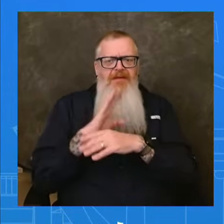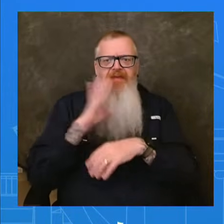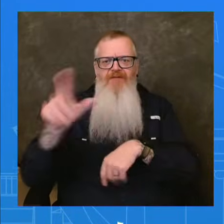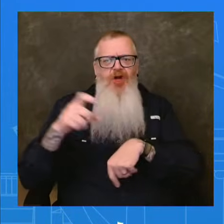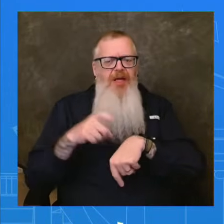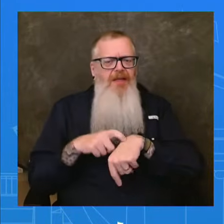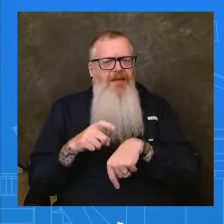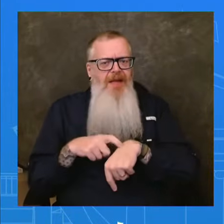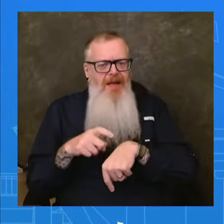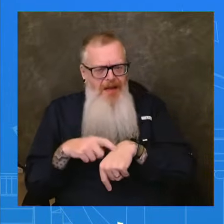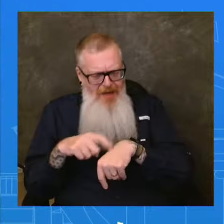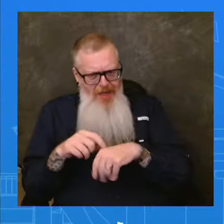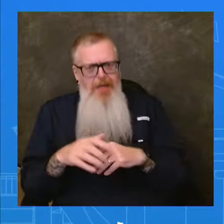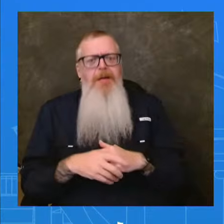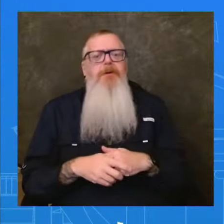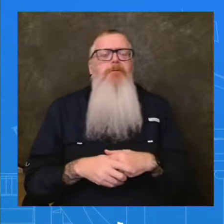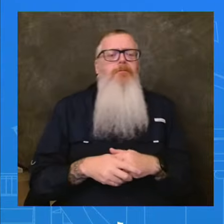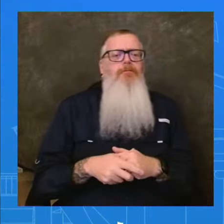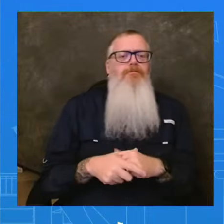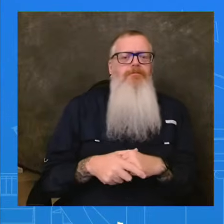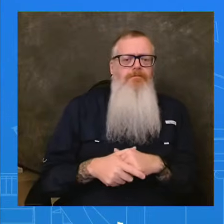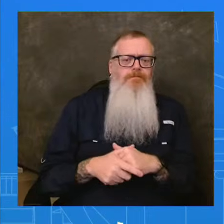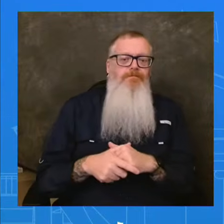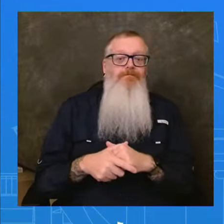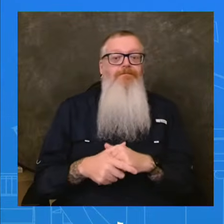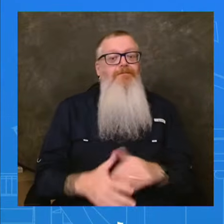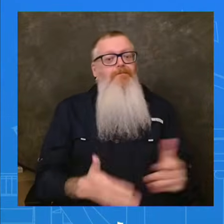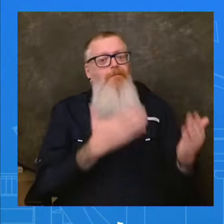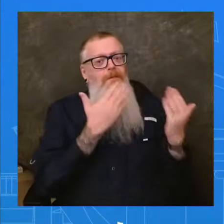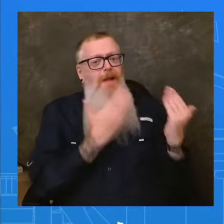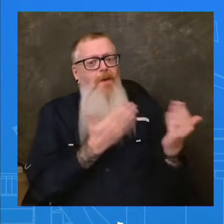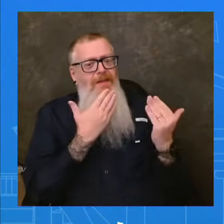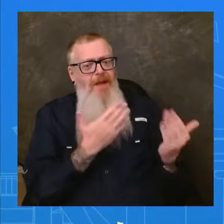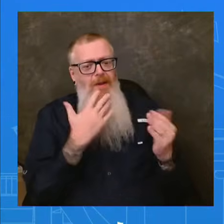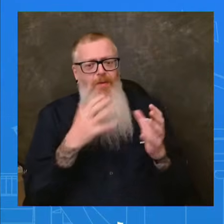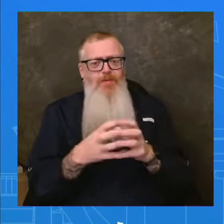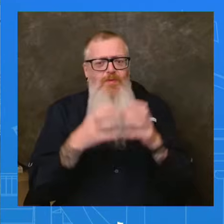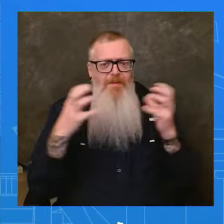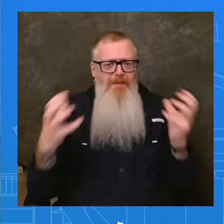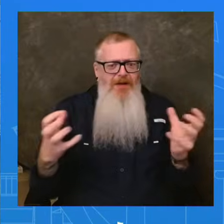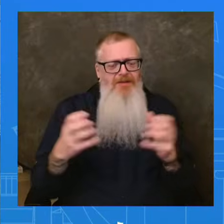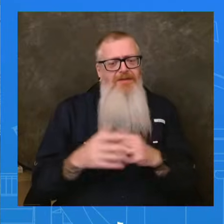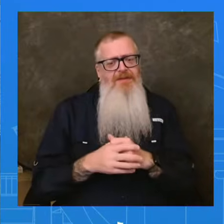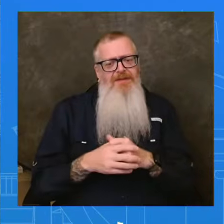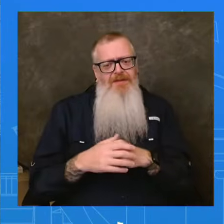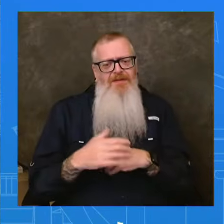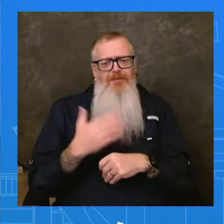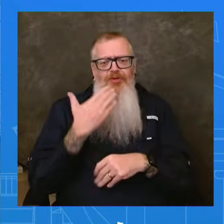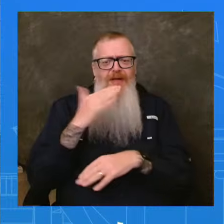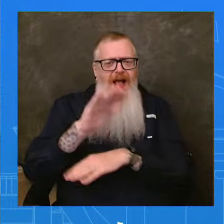All right. Thank you very much, Karine. So, good afternoon, everybody. As you just heard from Karine,